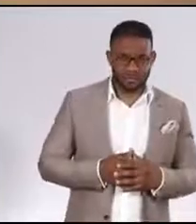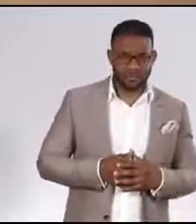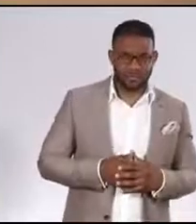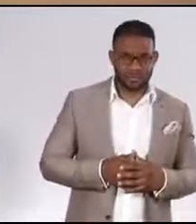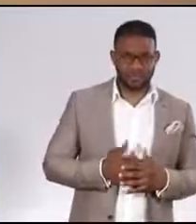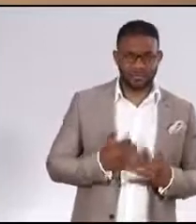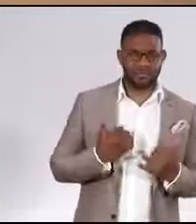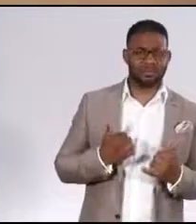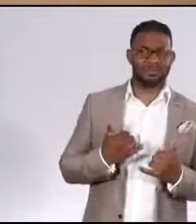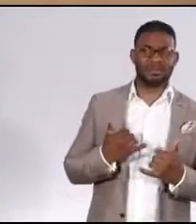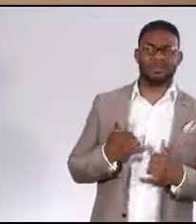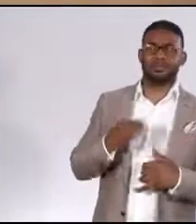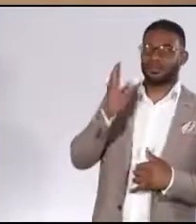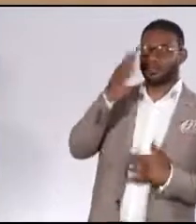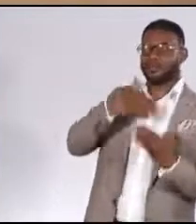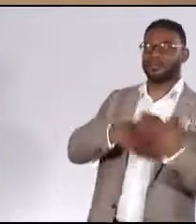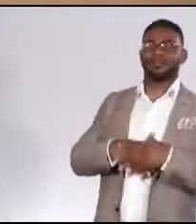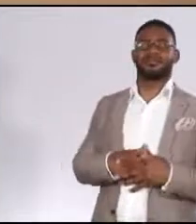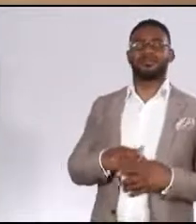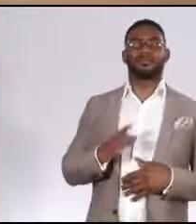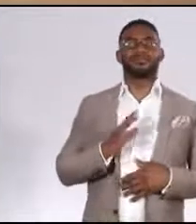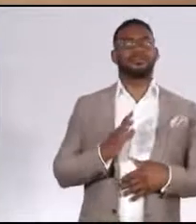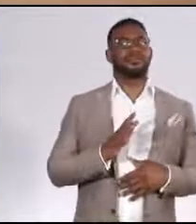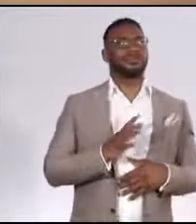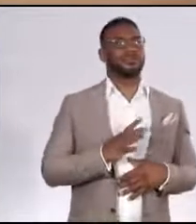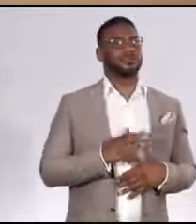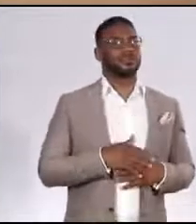I tried to play it off, like it was fine. Like it was only temporary.